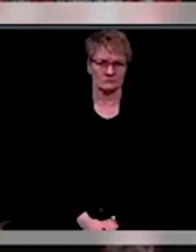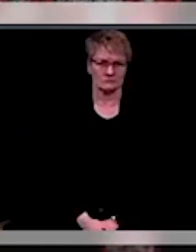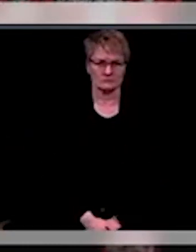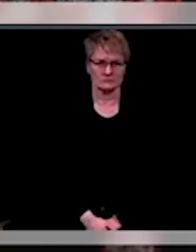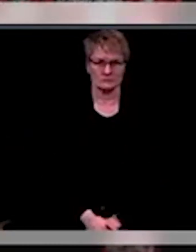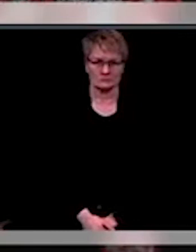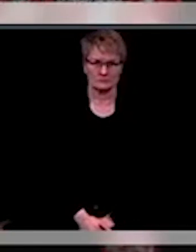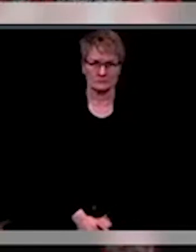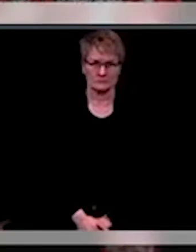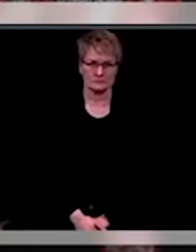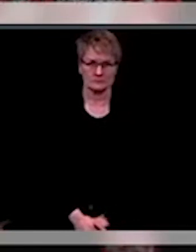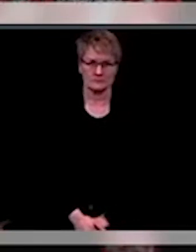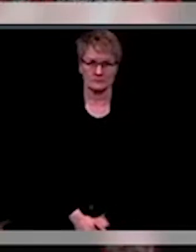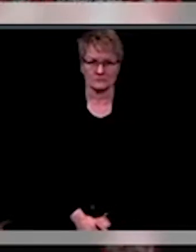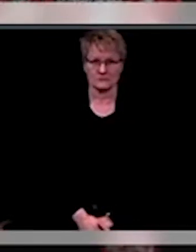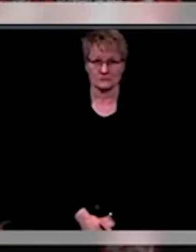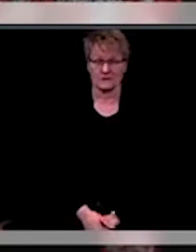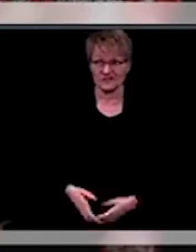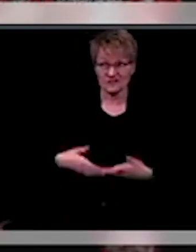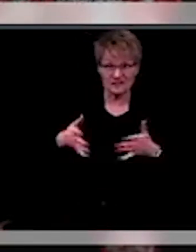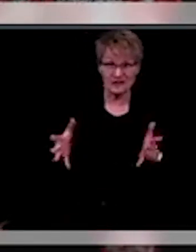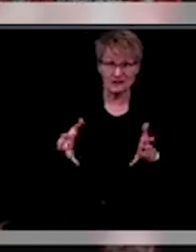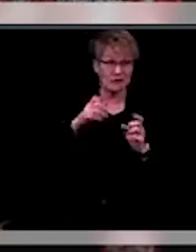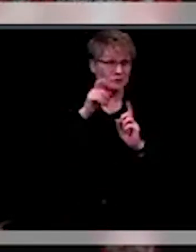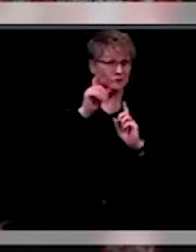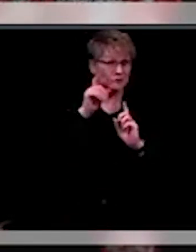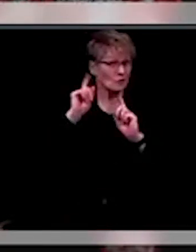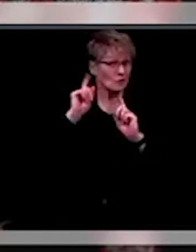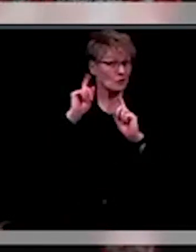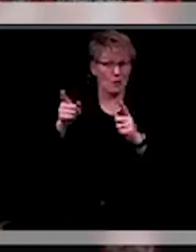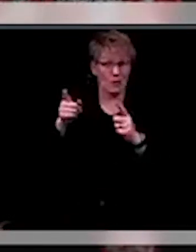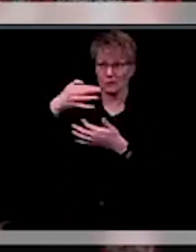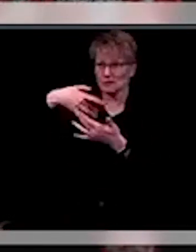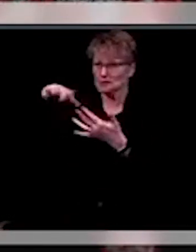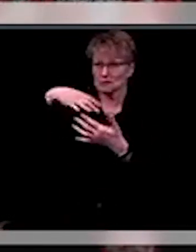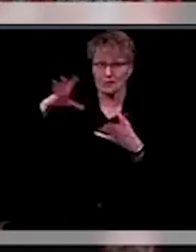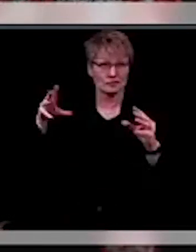Overall, not going to social gatherings, like we've been talking about. Really, it's a matter